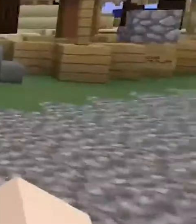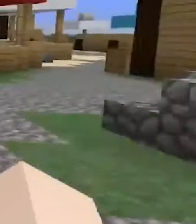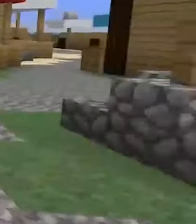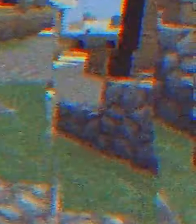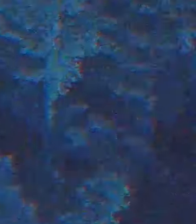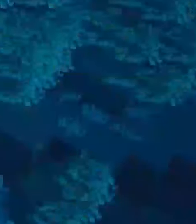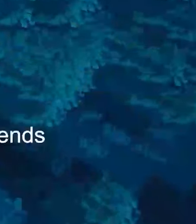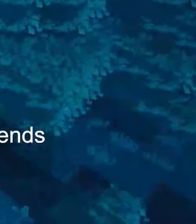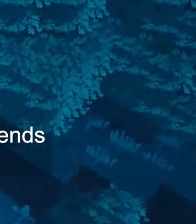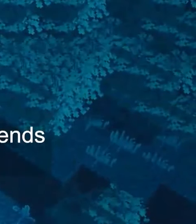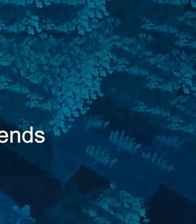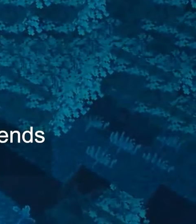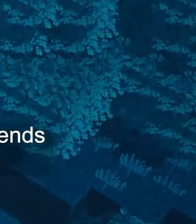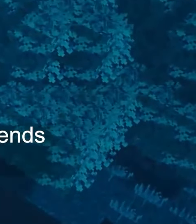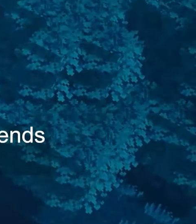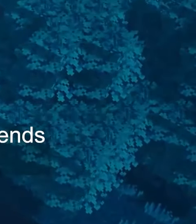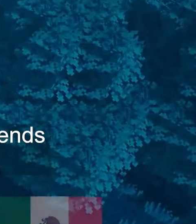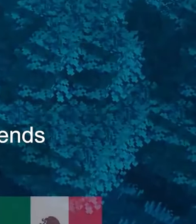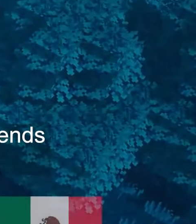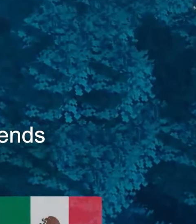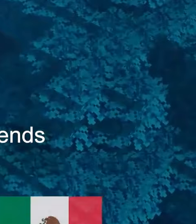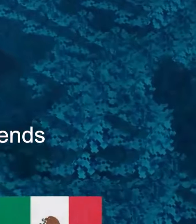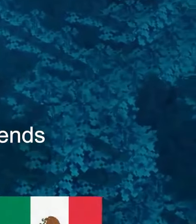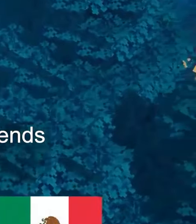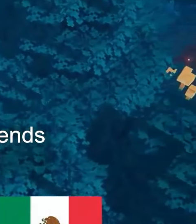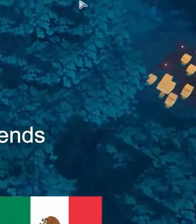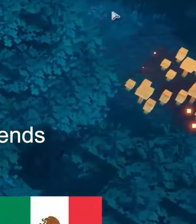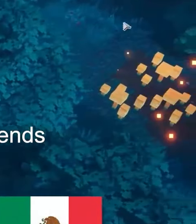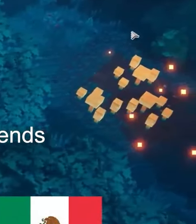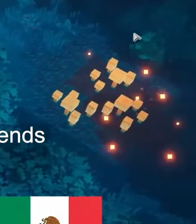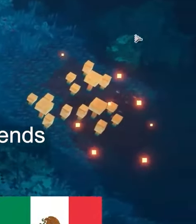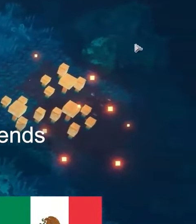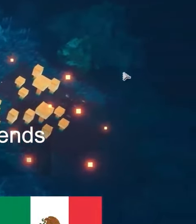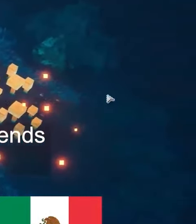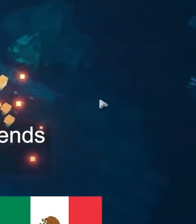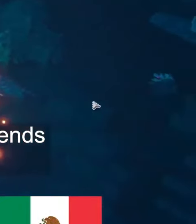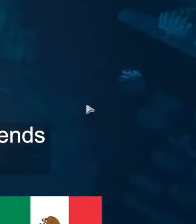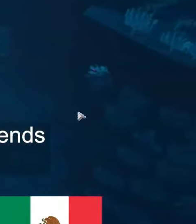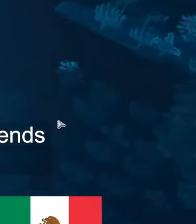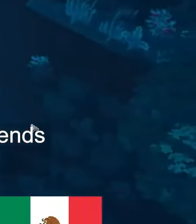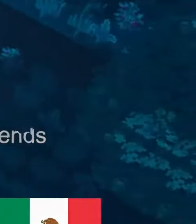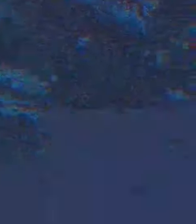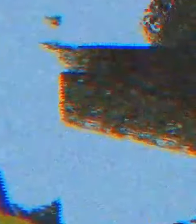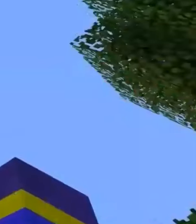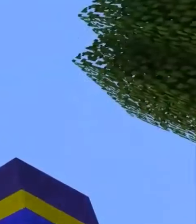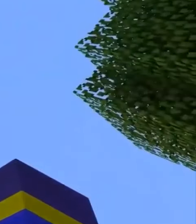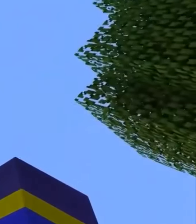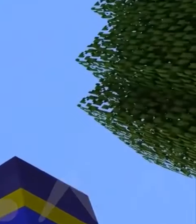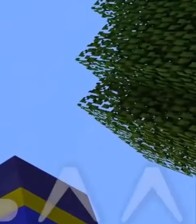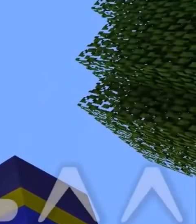DON'T TAKE ALL THE CAKES! YOU'VE GOT TO PAY FOR THOSE.